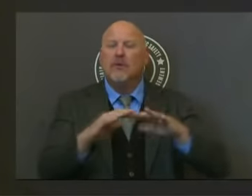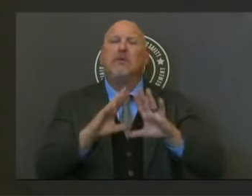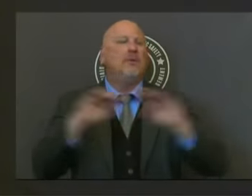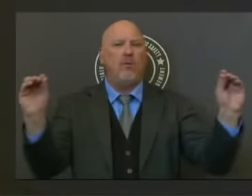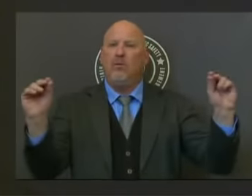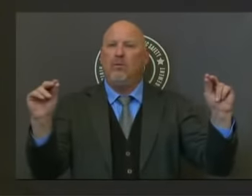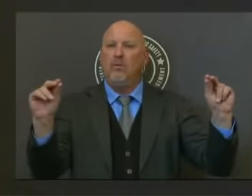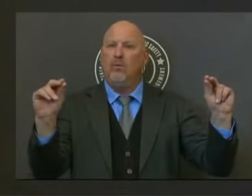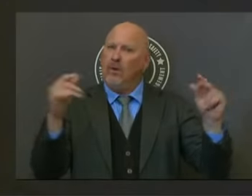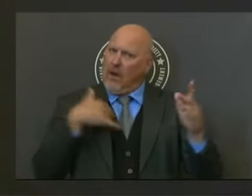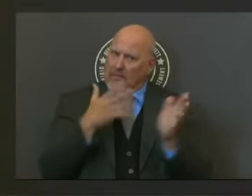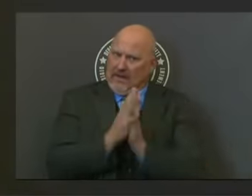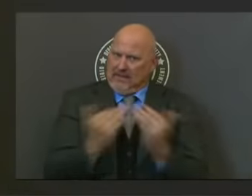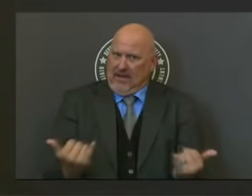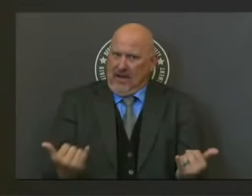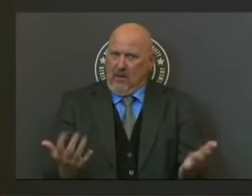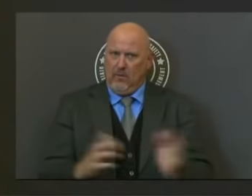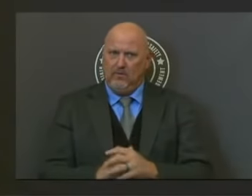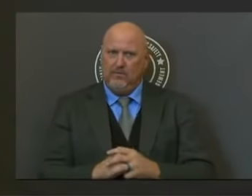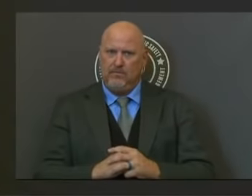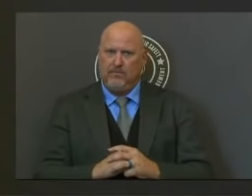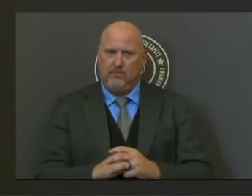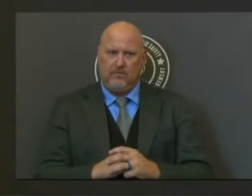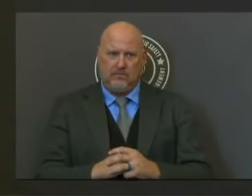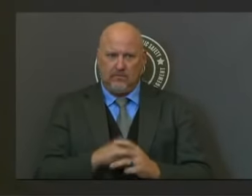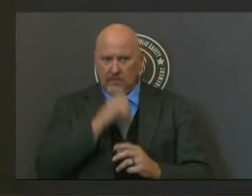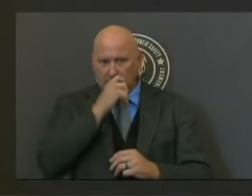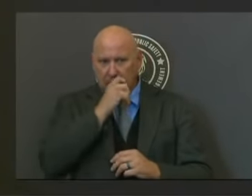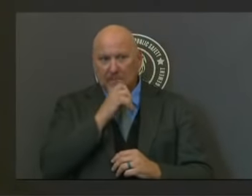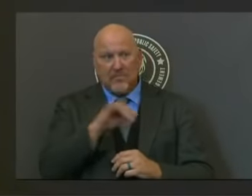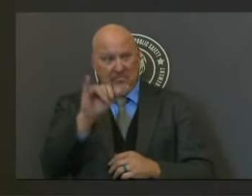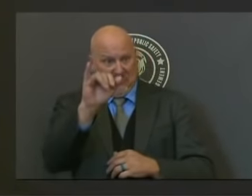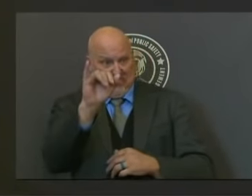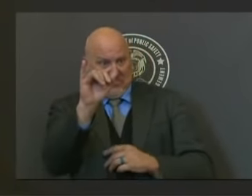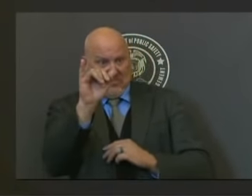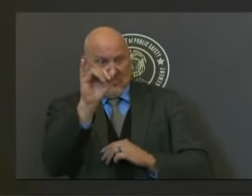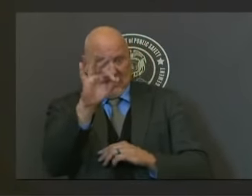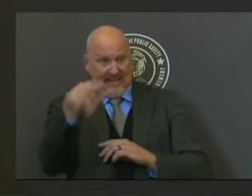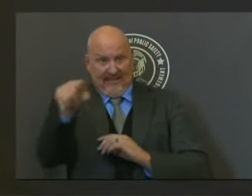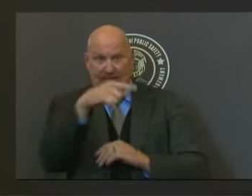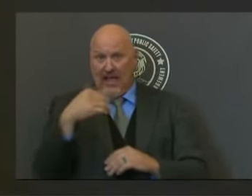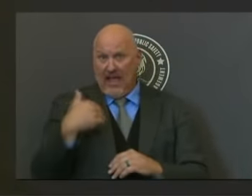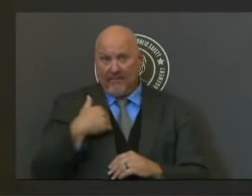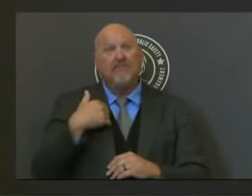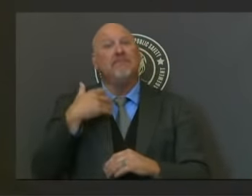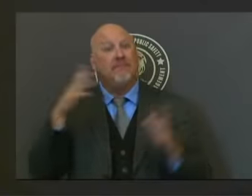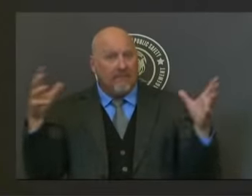if you do have a lot of ten members are less